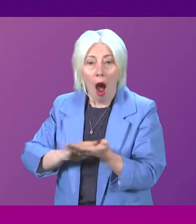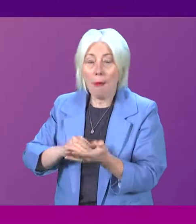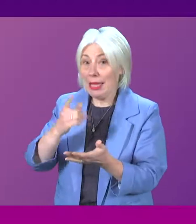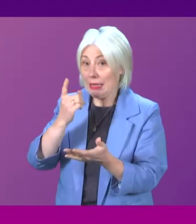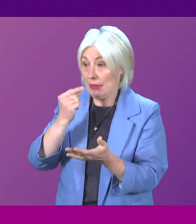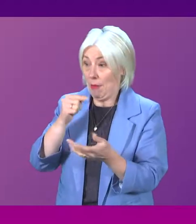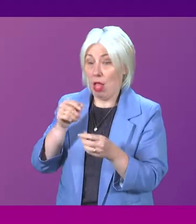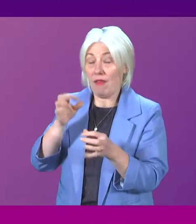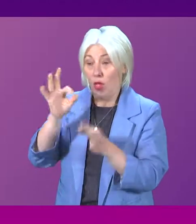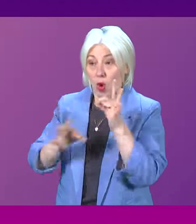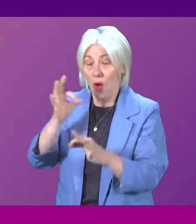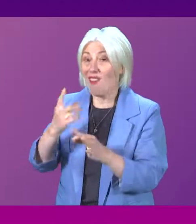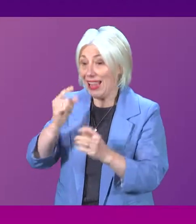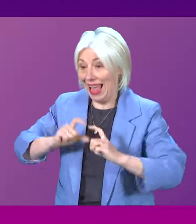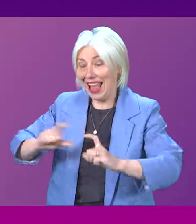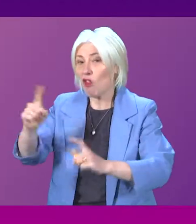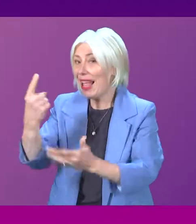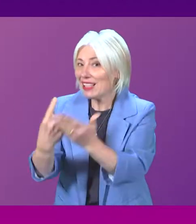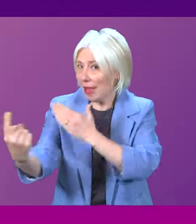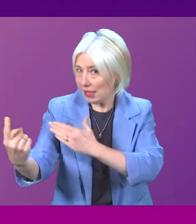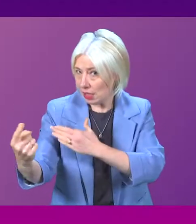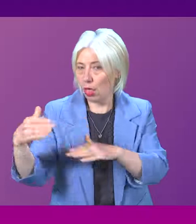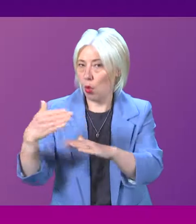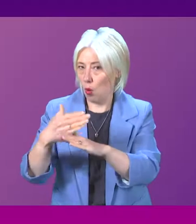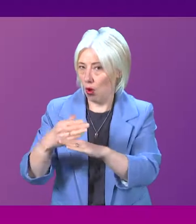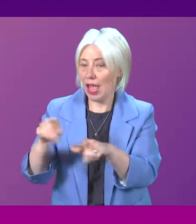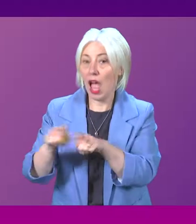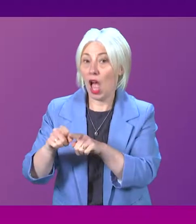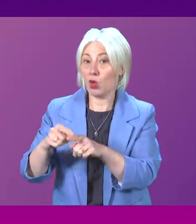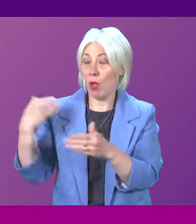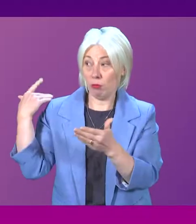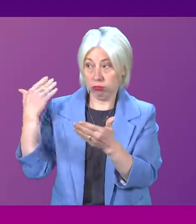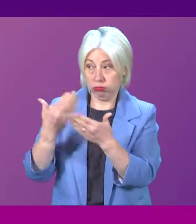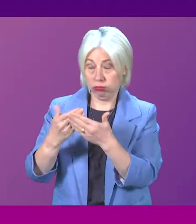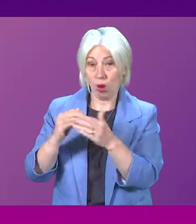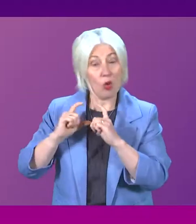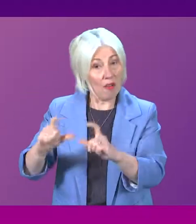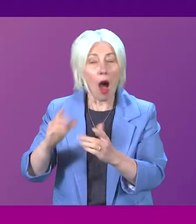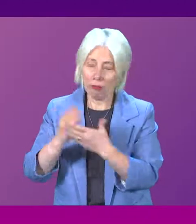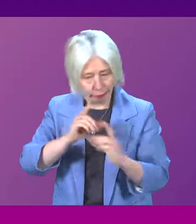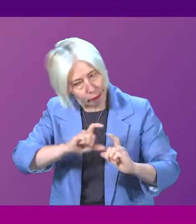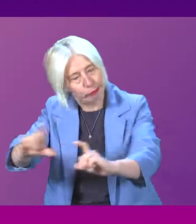its independent work and ensure that the progress that the inquiry has made so far is maintained.